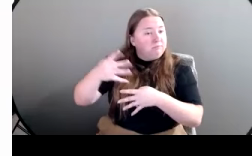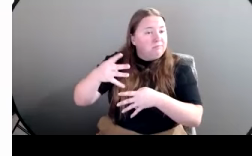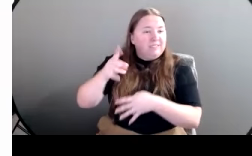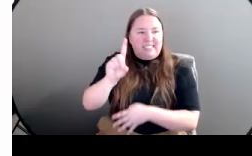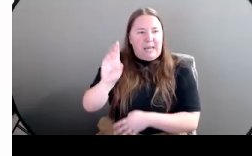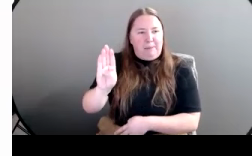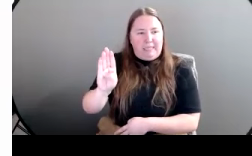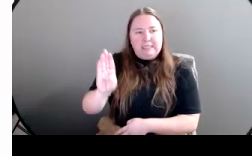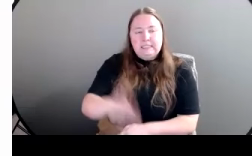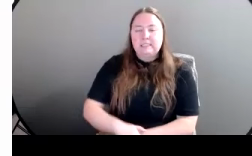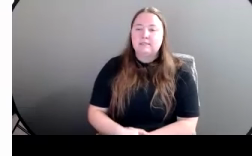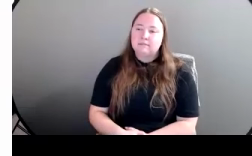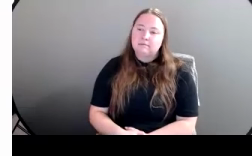So, take a look at those as well.